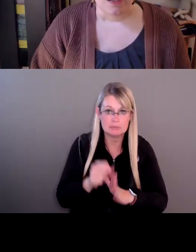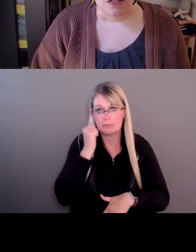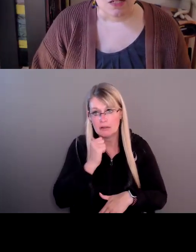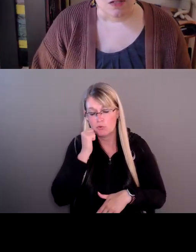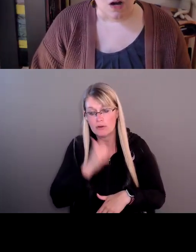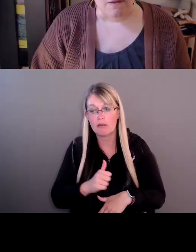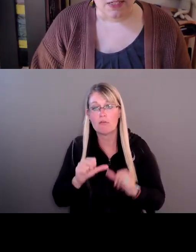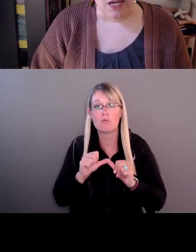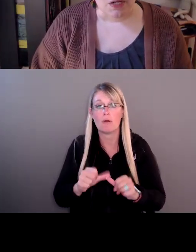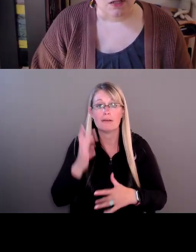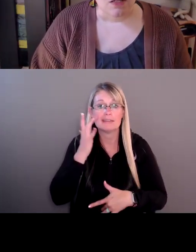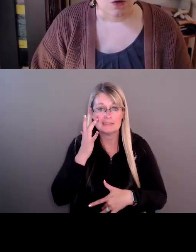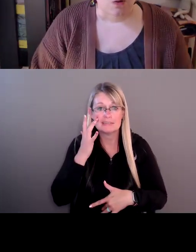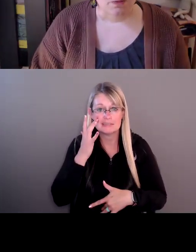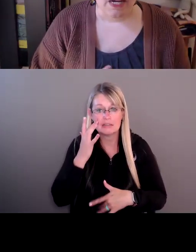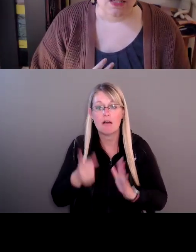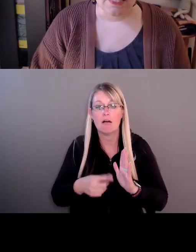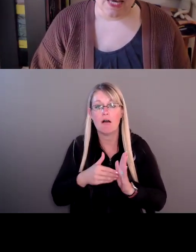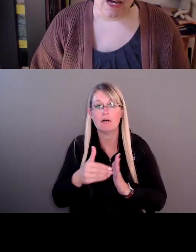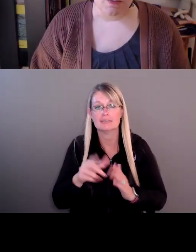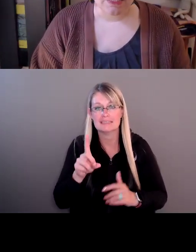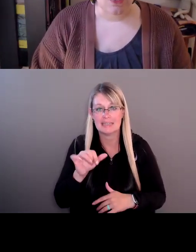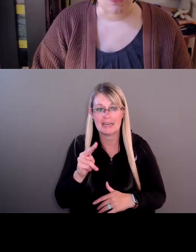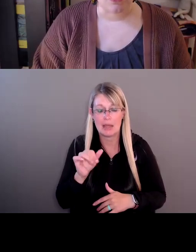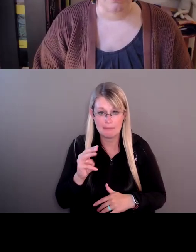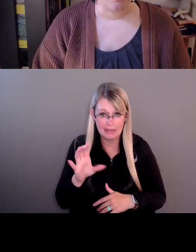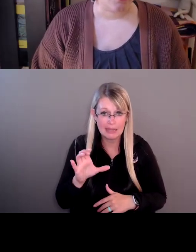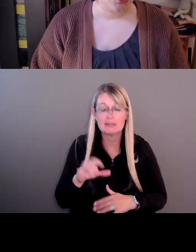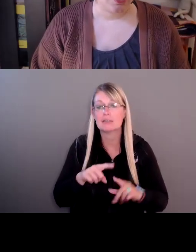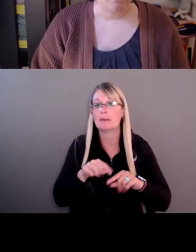illnesses are often dynamic, so depending on the day and depending on your energy level,